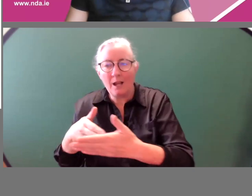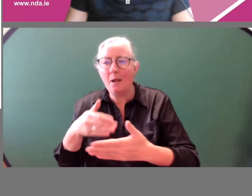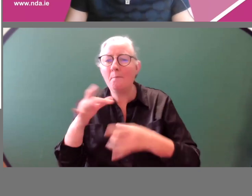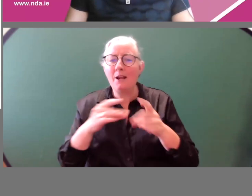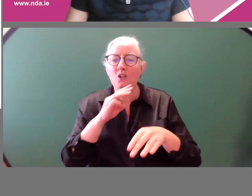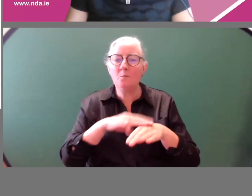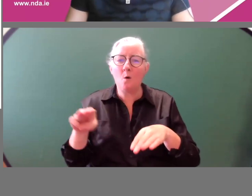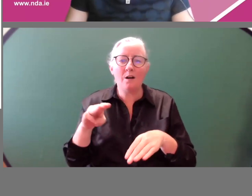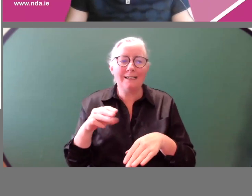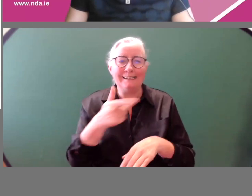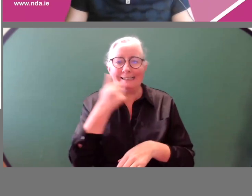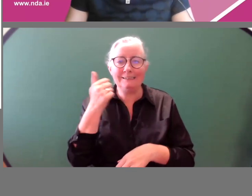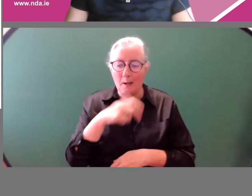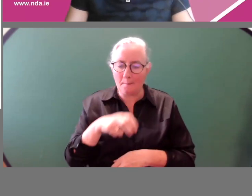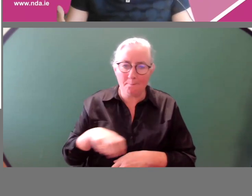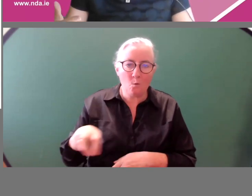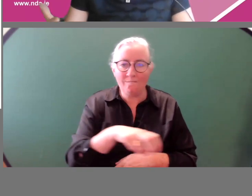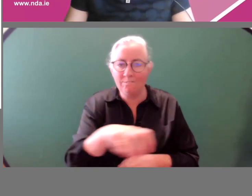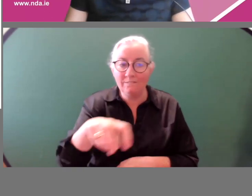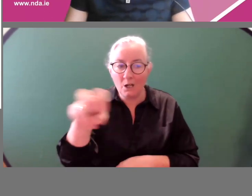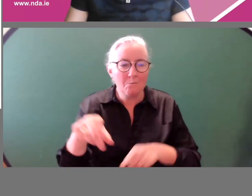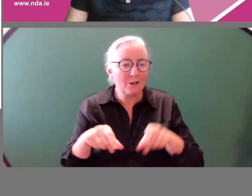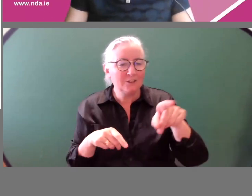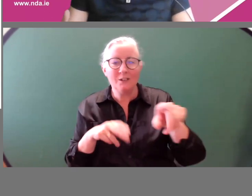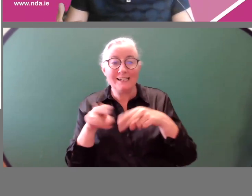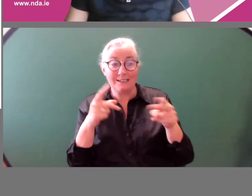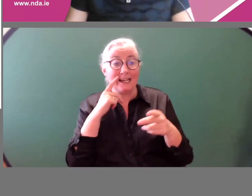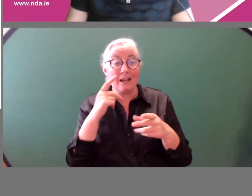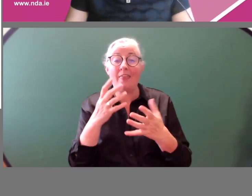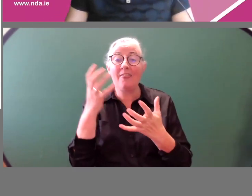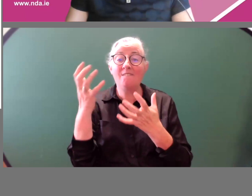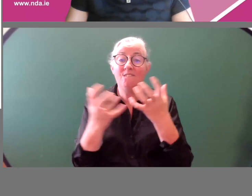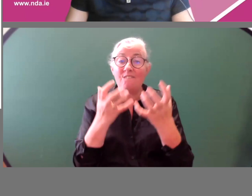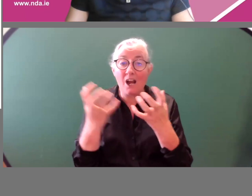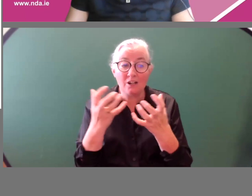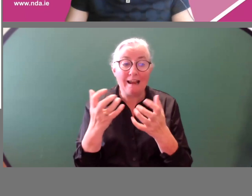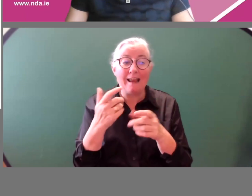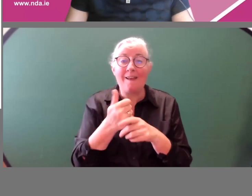can't see in the photograph, is that the fire extinguishers and first aid kits in the Central